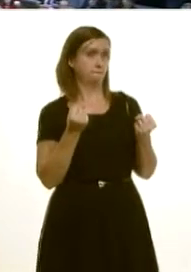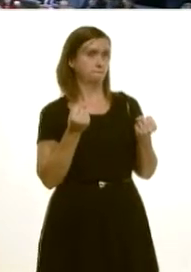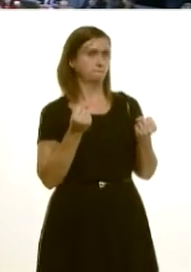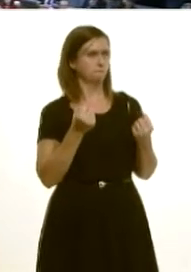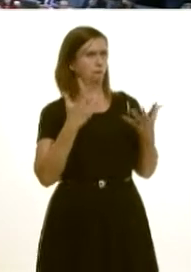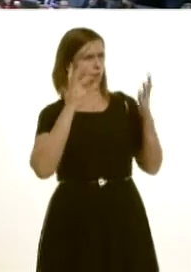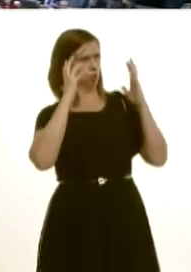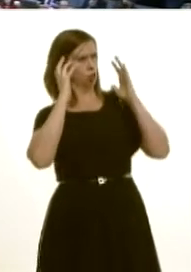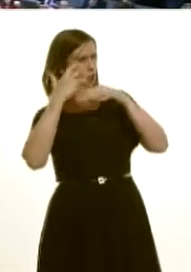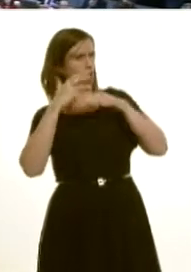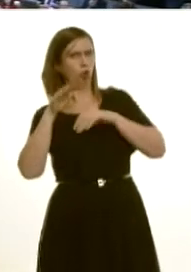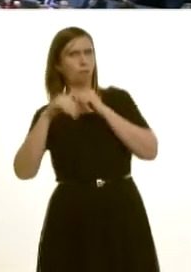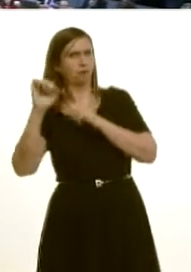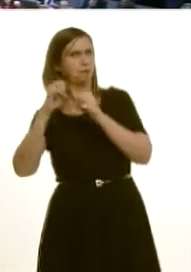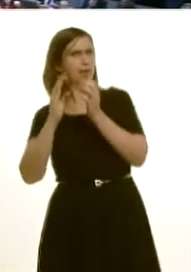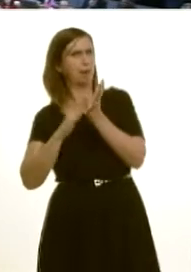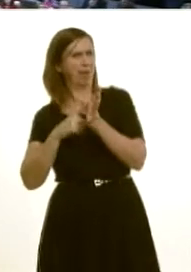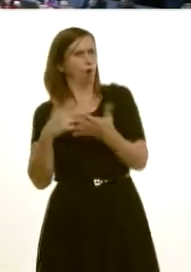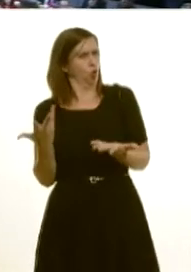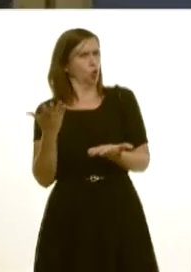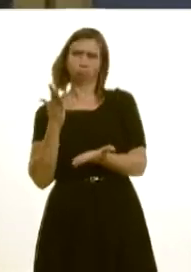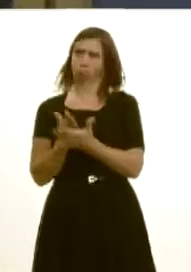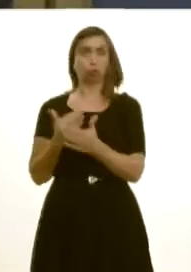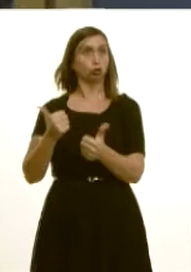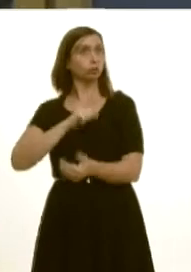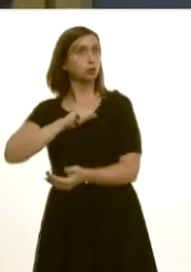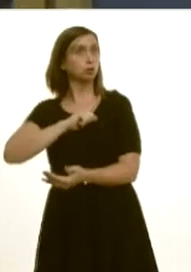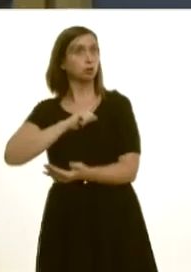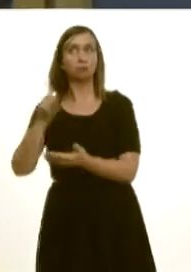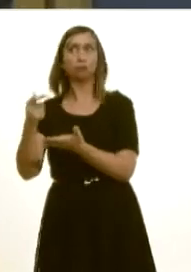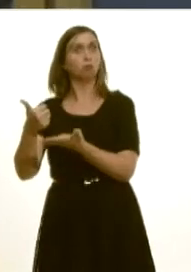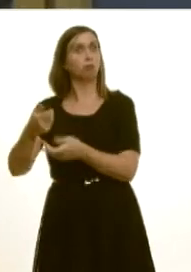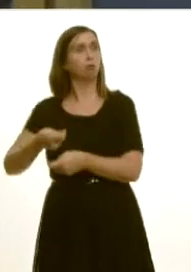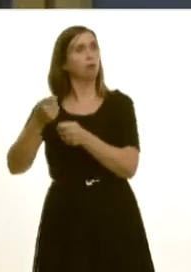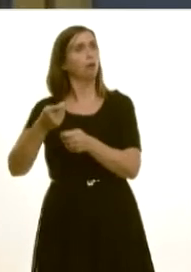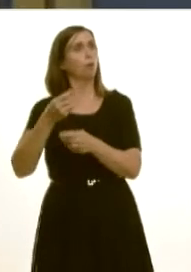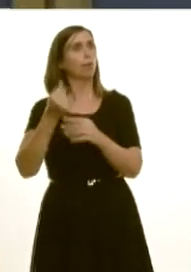by BMA Cymru that need to be addressed by Government. Would the First Minister accept